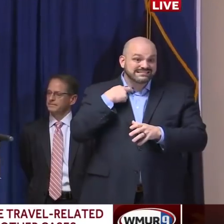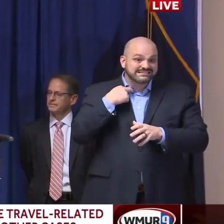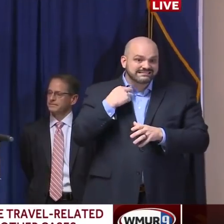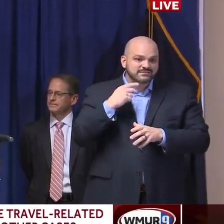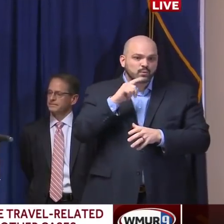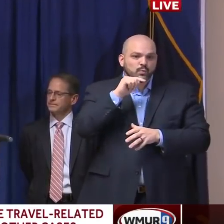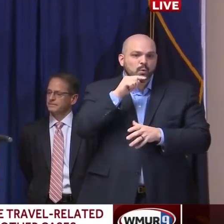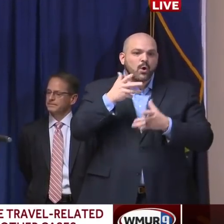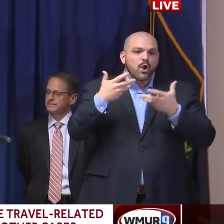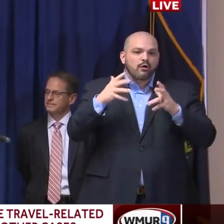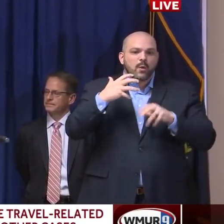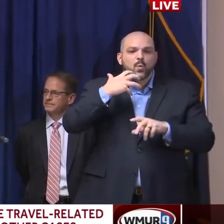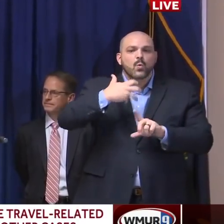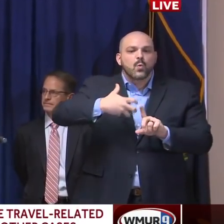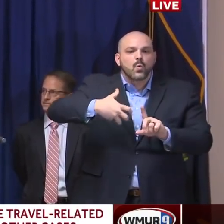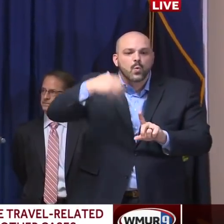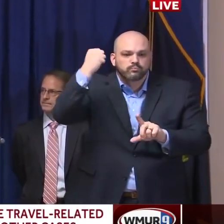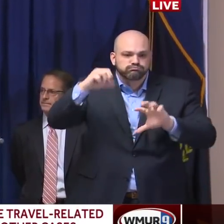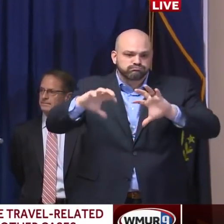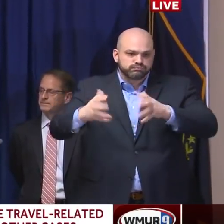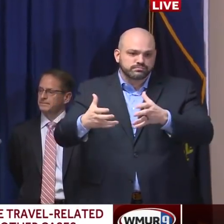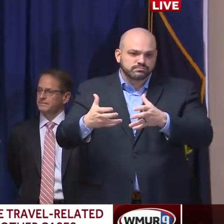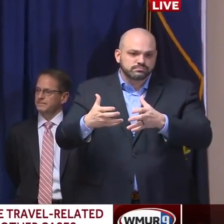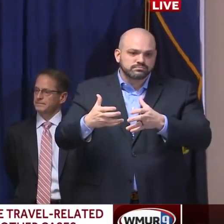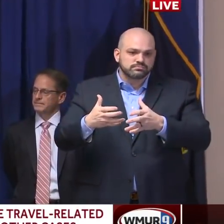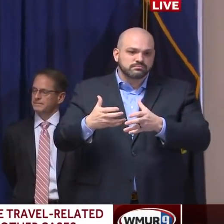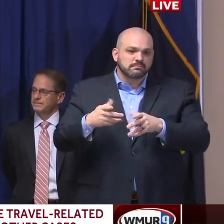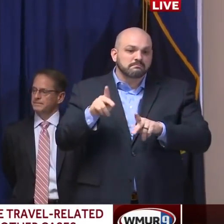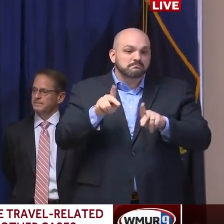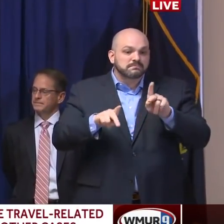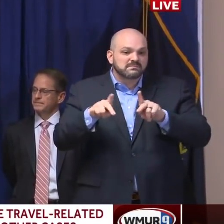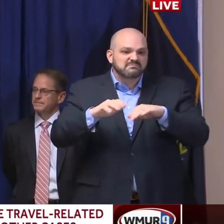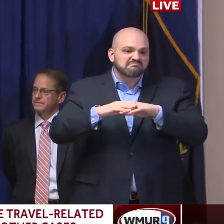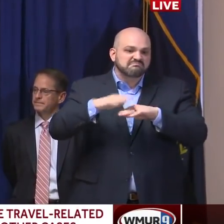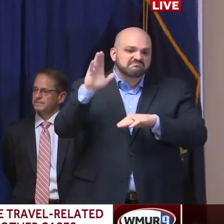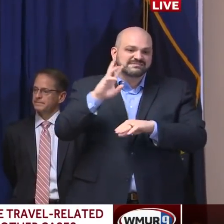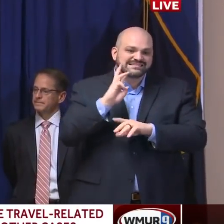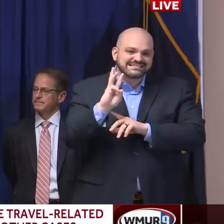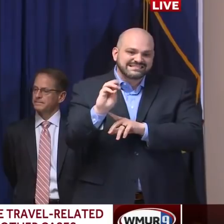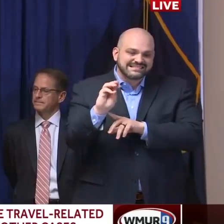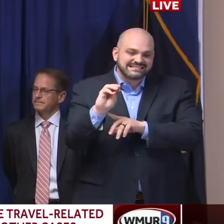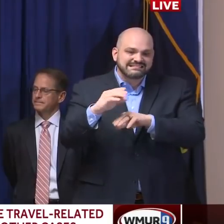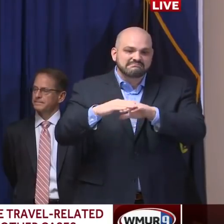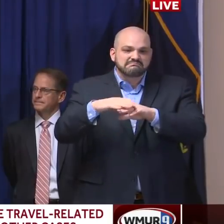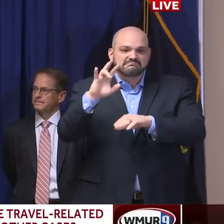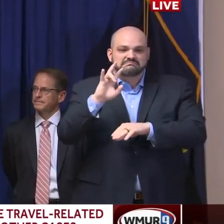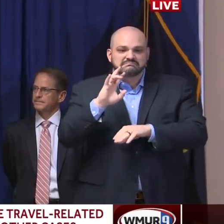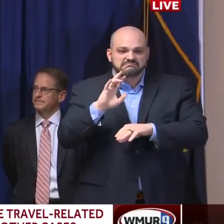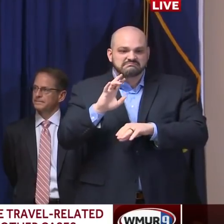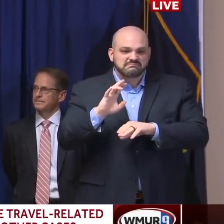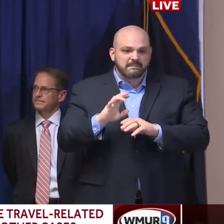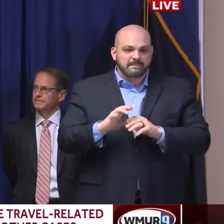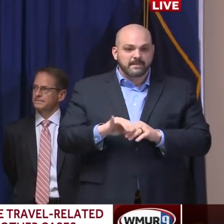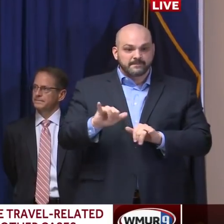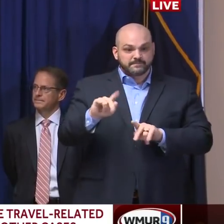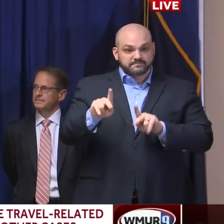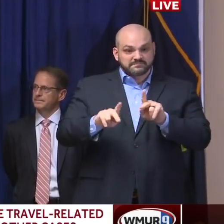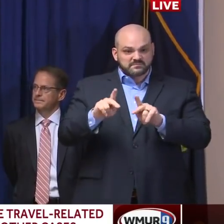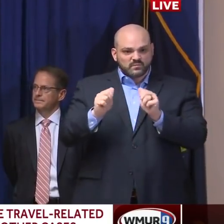THESE POPULATIONS THAT ARE AT HIGHEST RISK FOR MORE SEVERE ILLNESS ARE THOSE WHO ARE OF AN OLDER AGE.